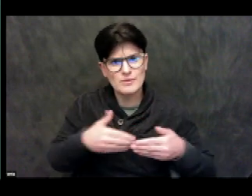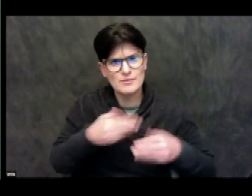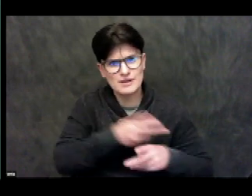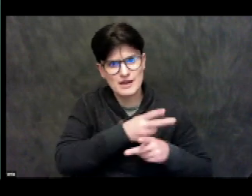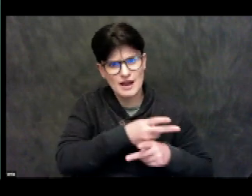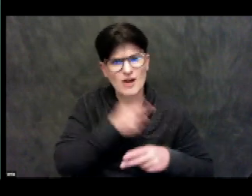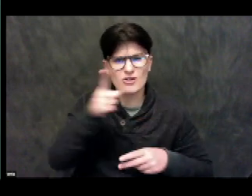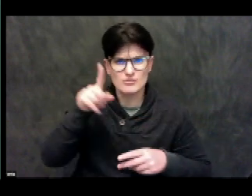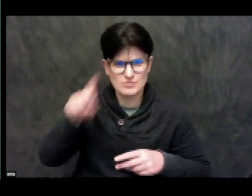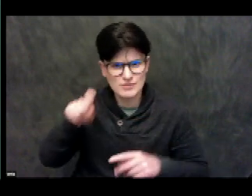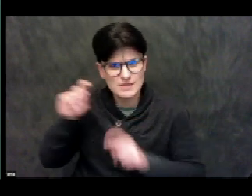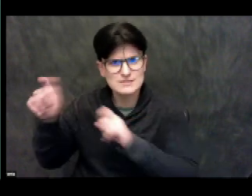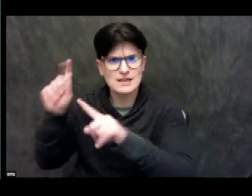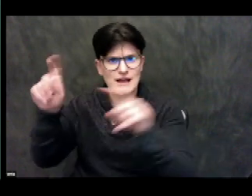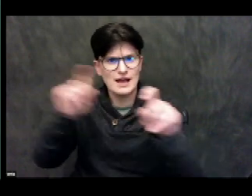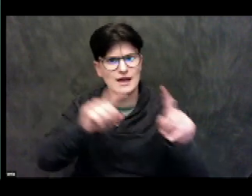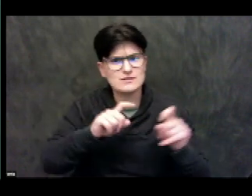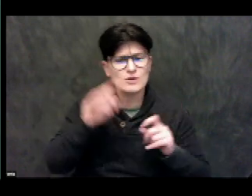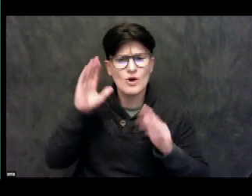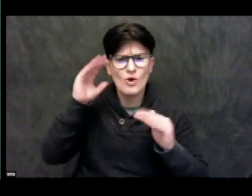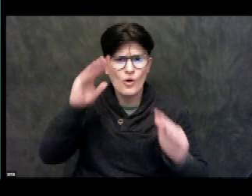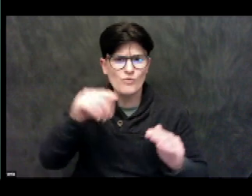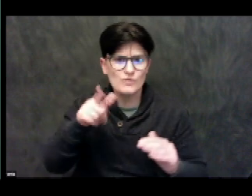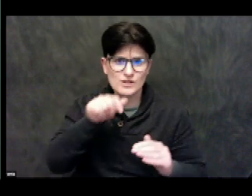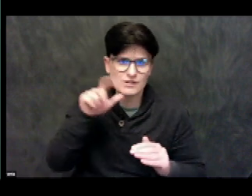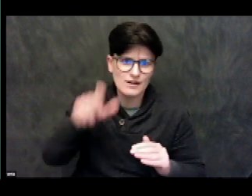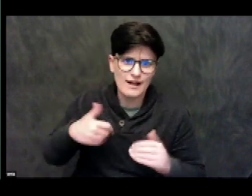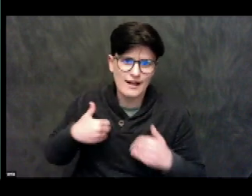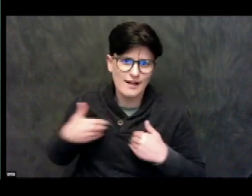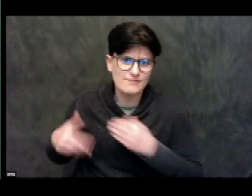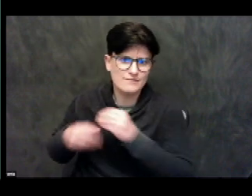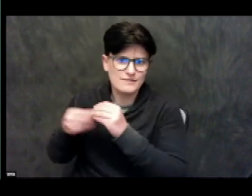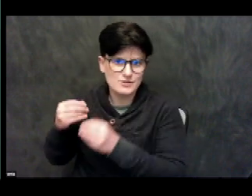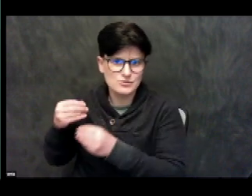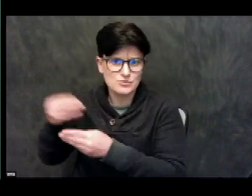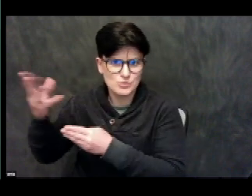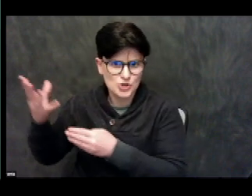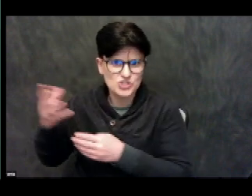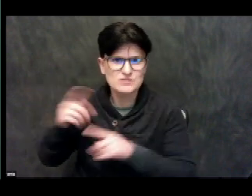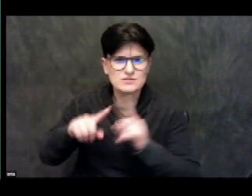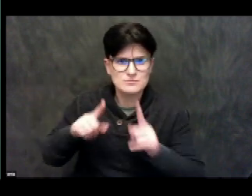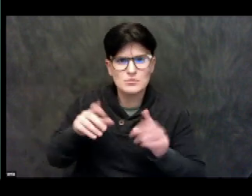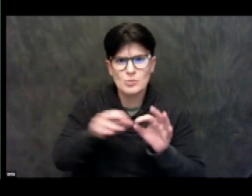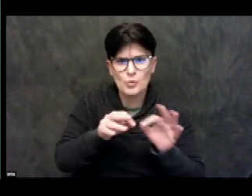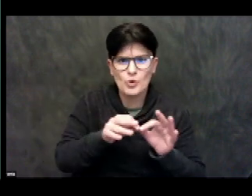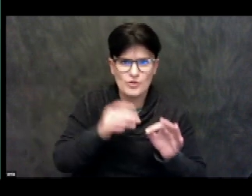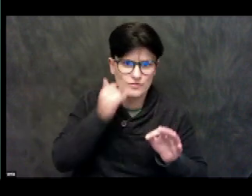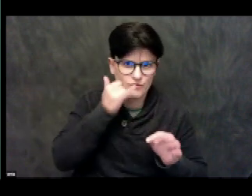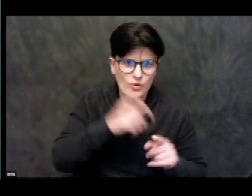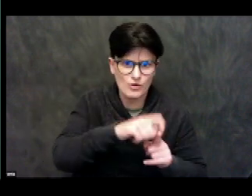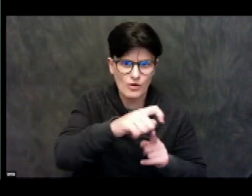around and hopefully don't have to have an additional purchase, but it might be worth a phone call. Then we talked a bit about breast and bottle feeding